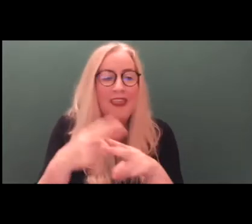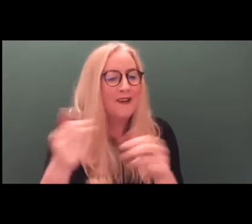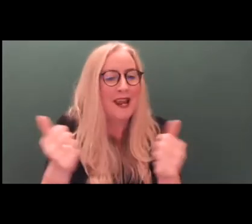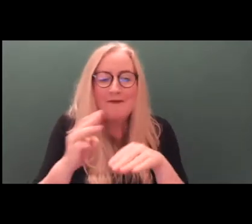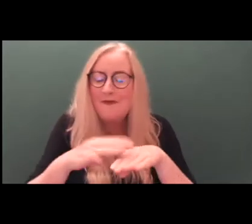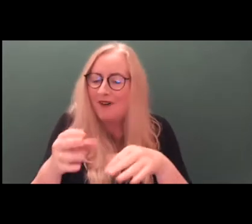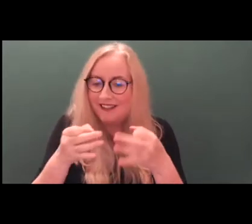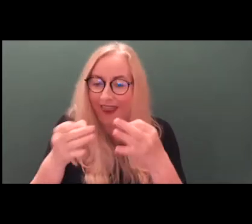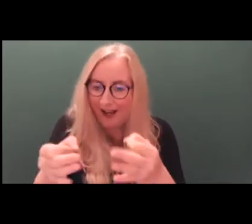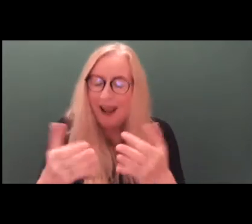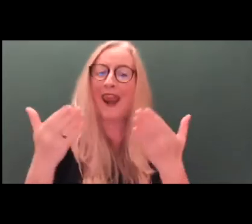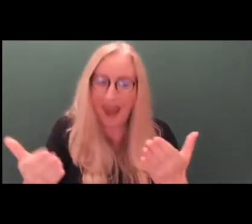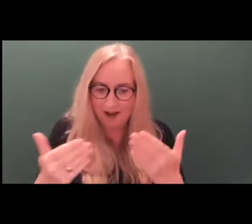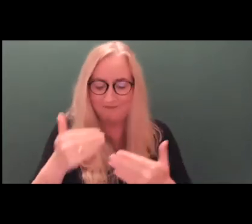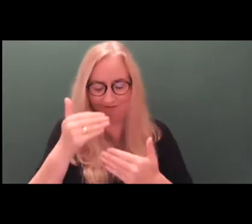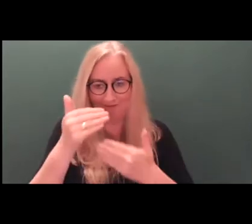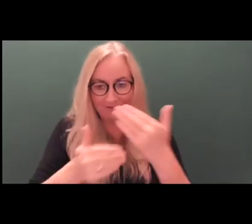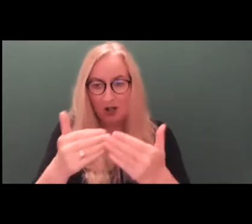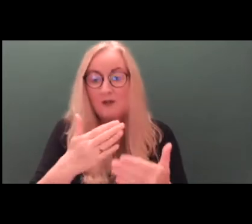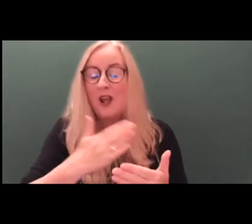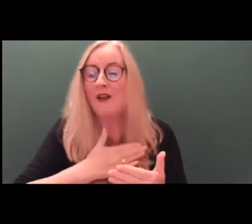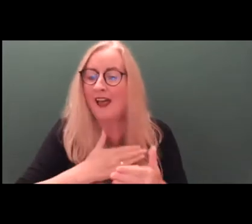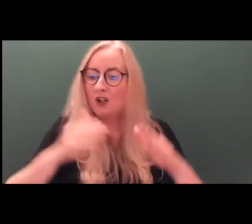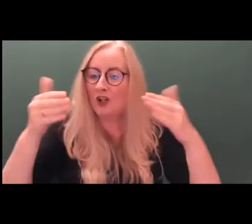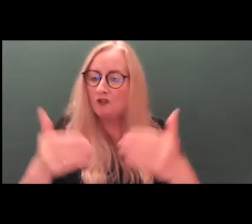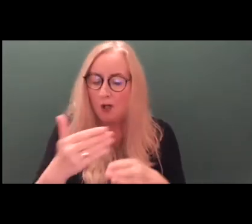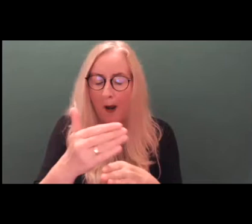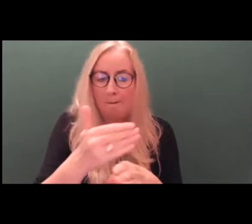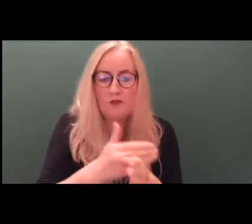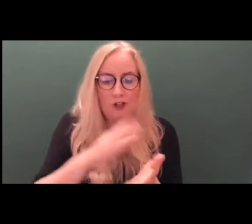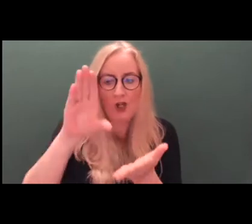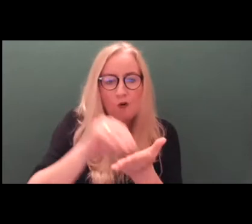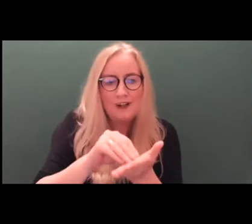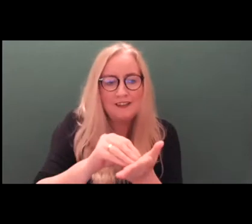we will press on, and I would like to introduce a prerecorded address from Minister